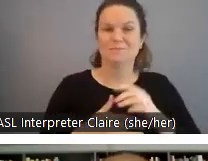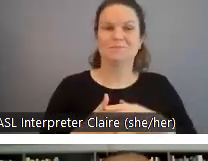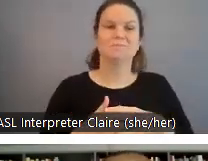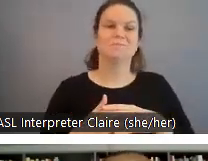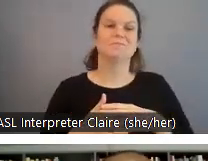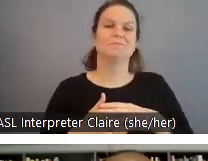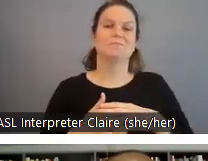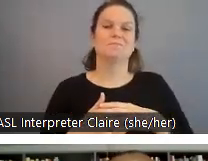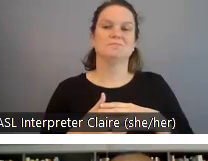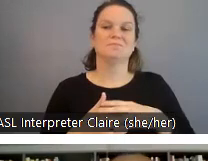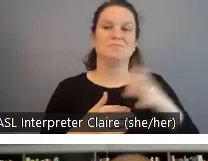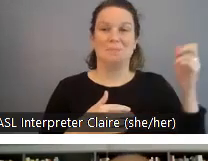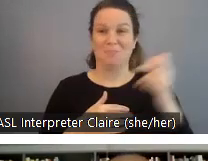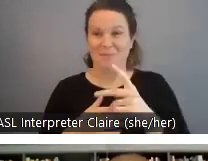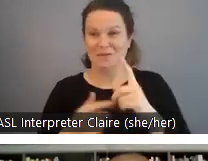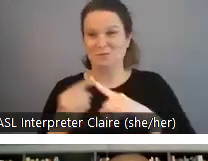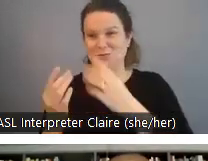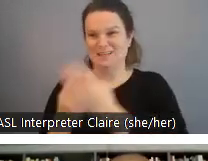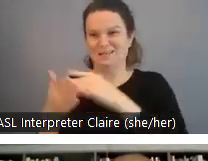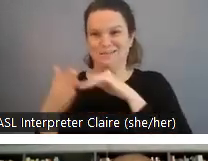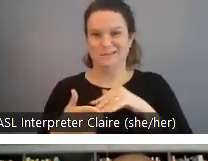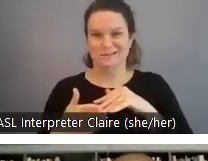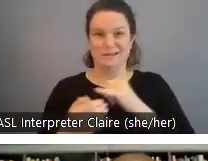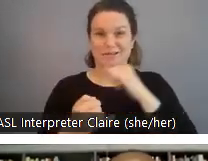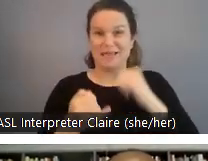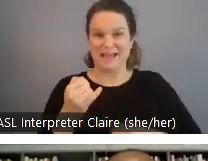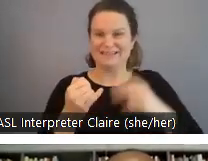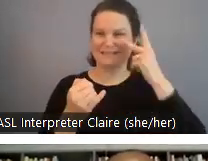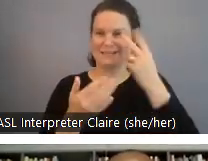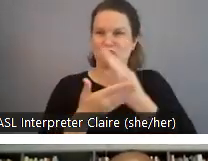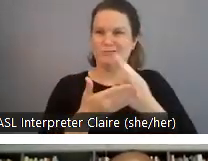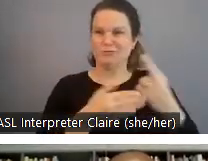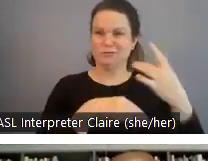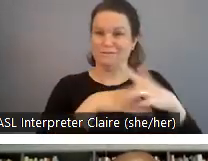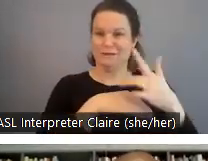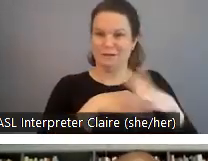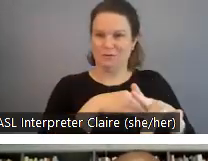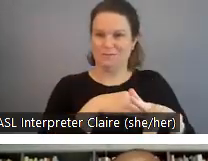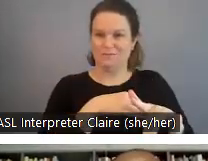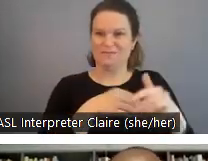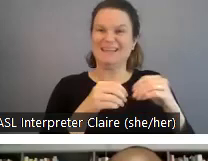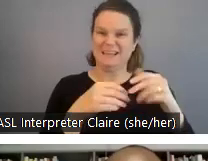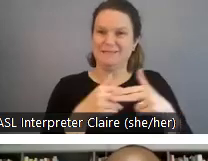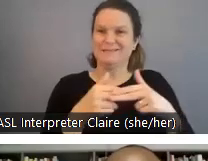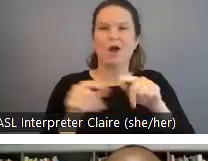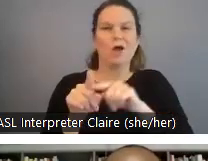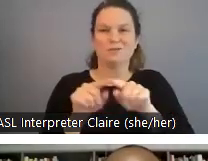and then return to the cases, and at the end you'll see that there are resources available in the slides that will be